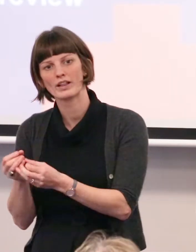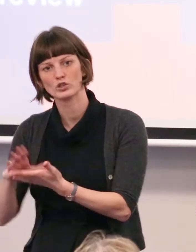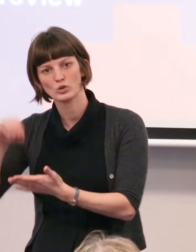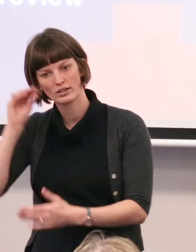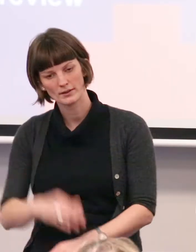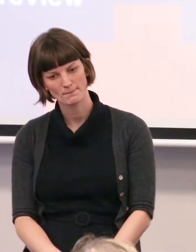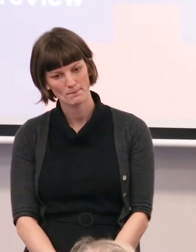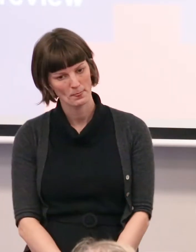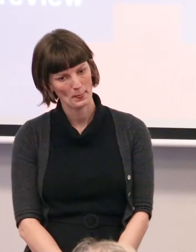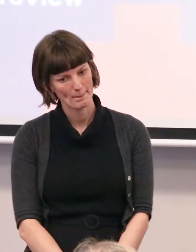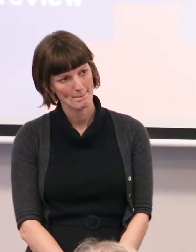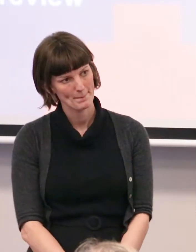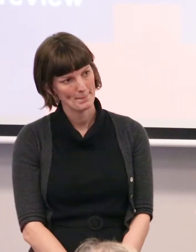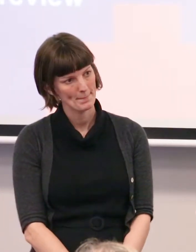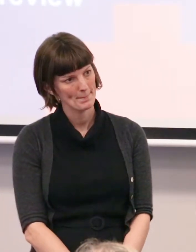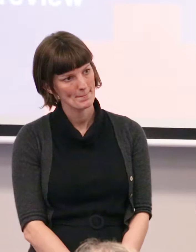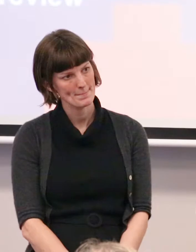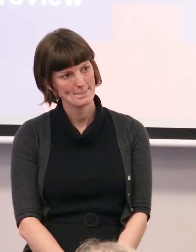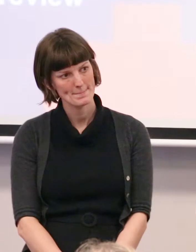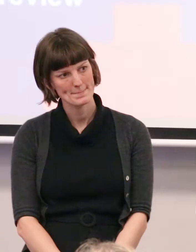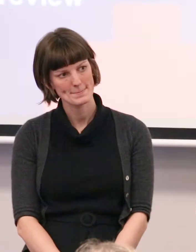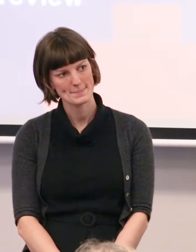think is really important in this in this piece is to guide and model